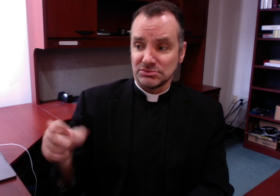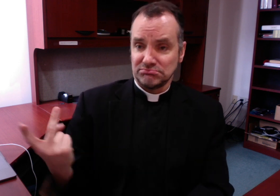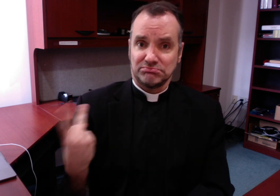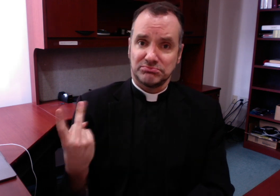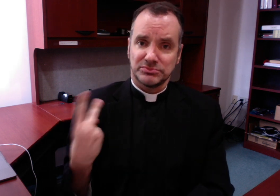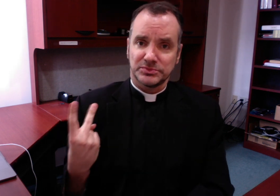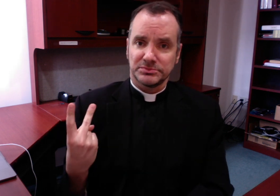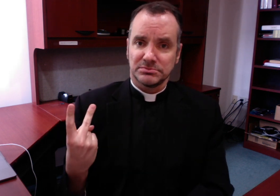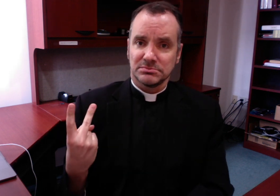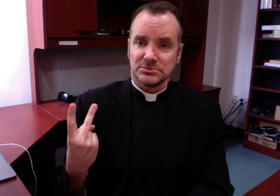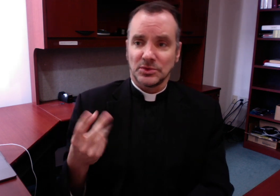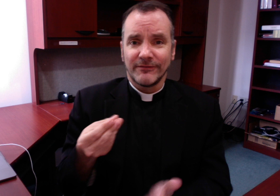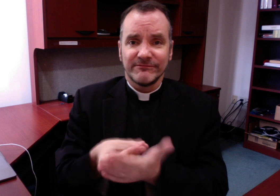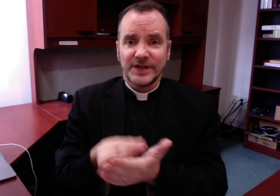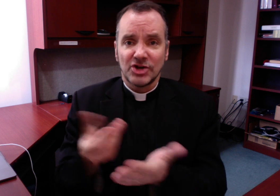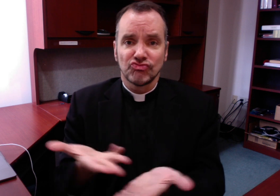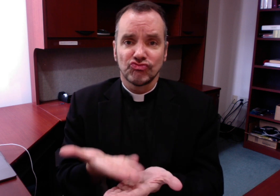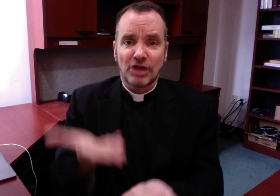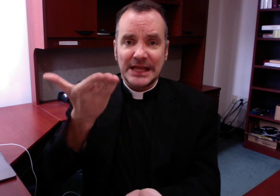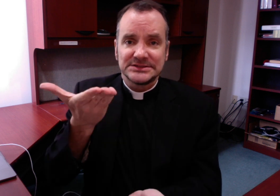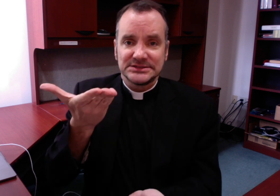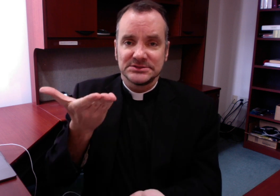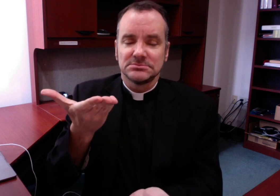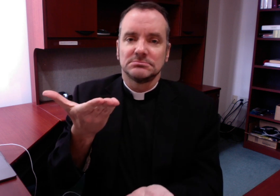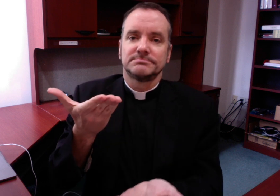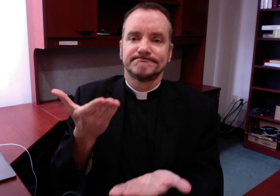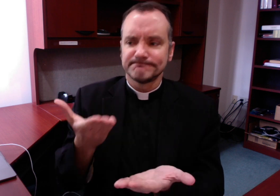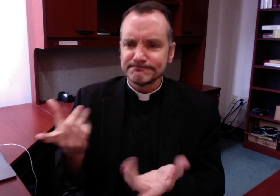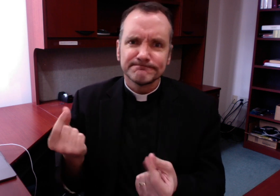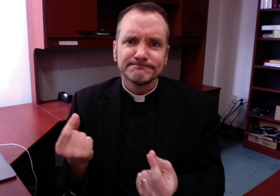the time that there was one youth who wanted to come up with some ideas about